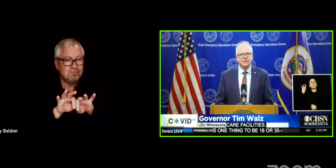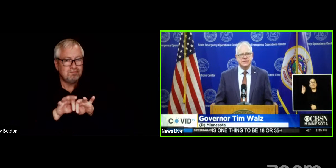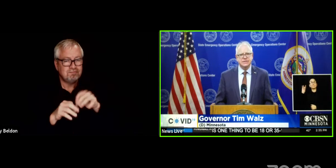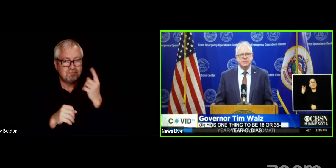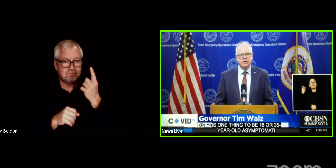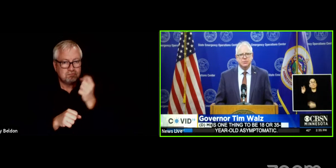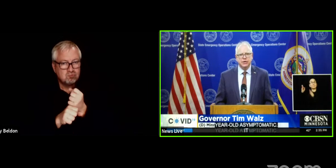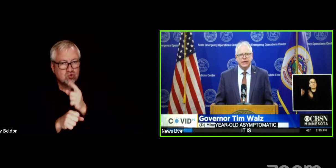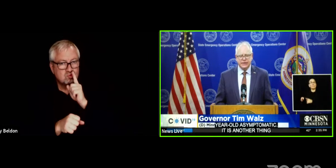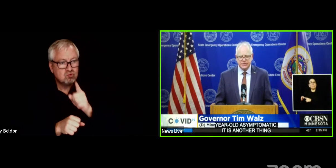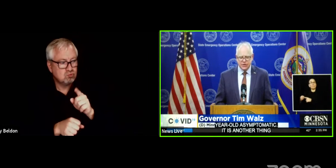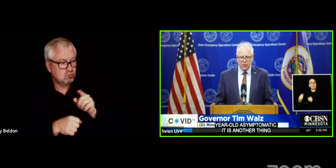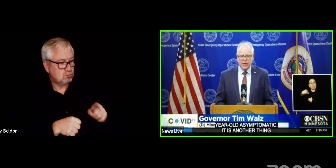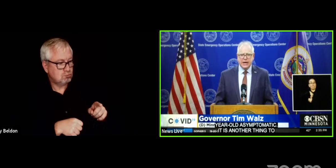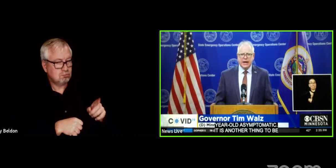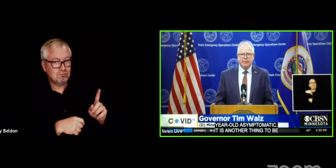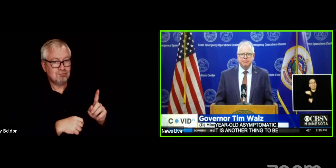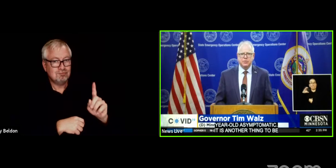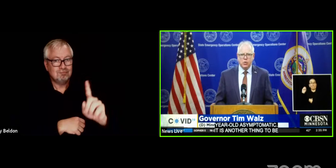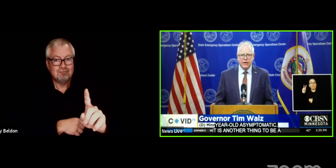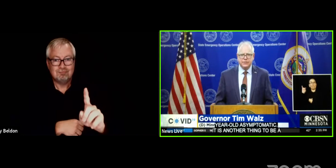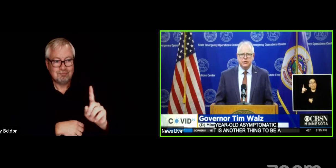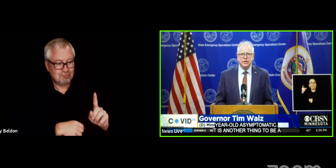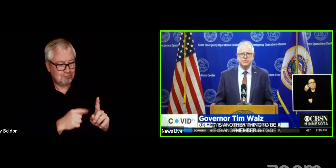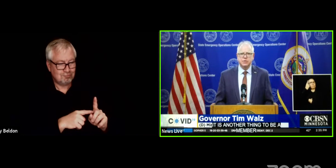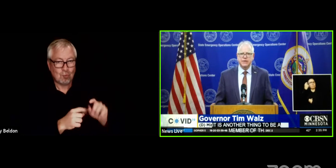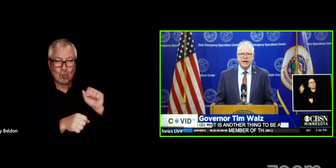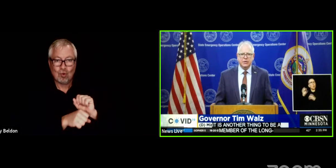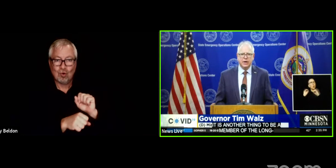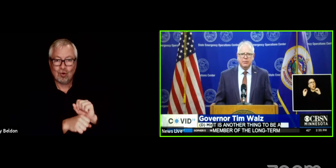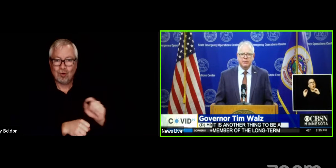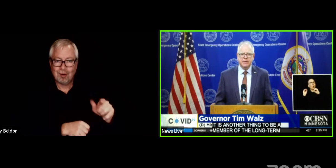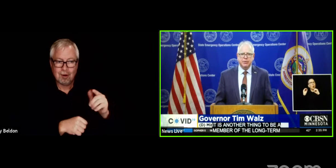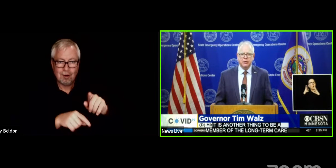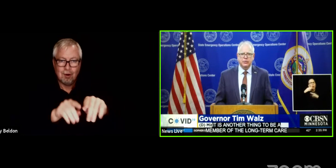DISEASE MORE DEADLY. WE'LL GETS THROUGH THIS. WE HAVE INCREDIBLE PEOPLE,